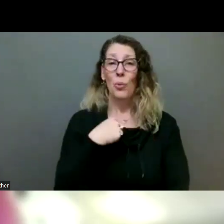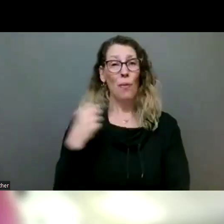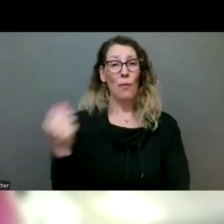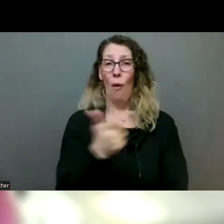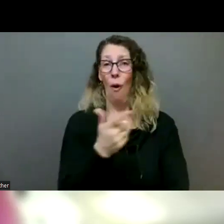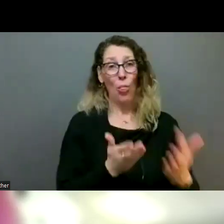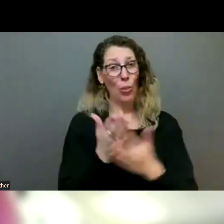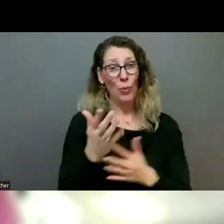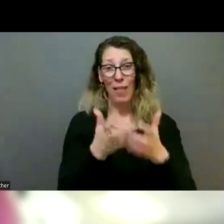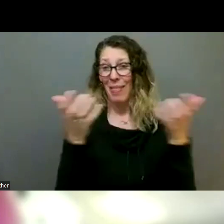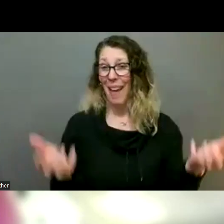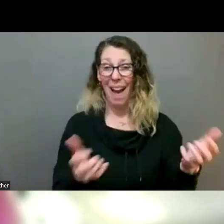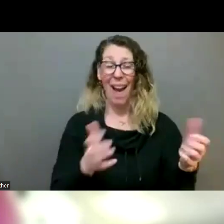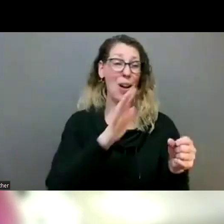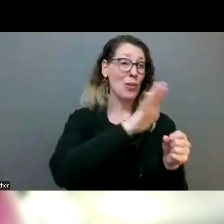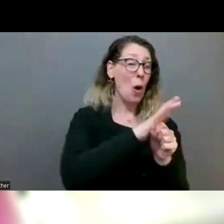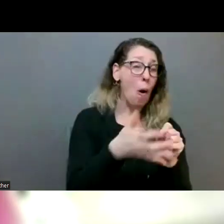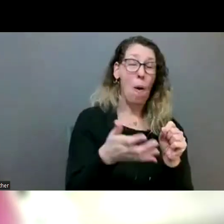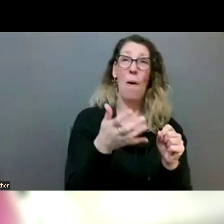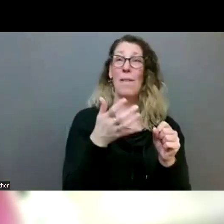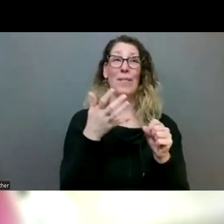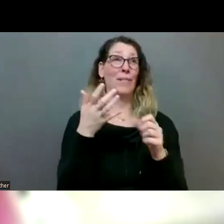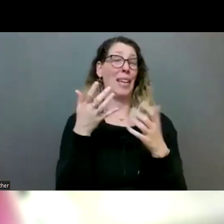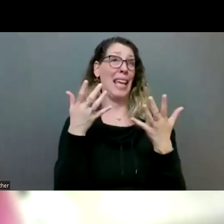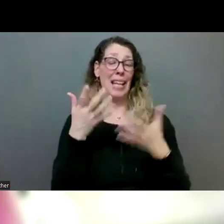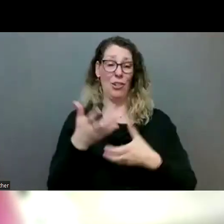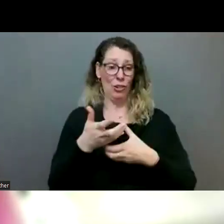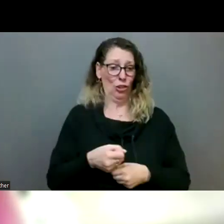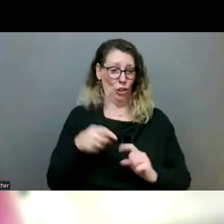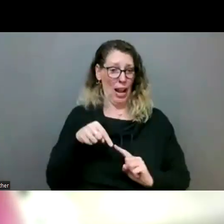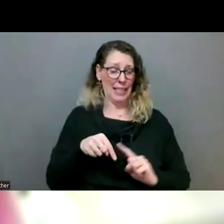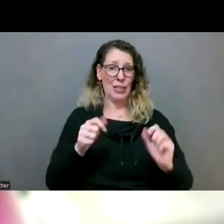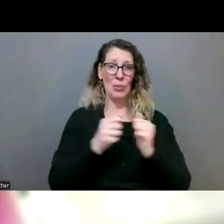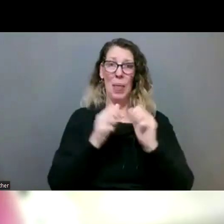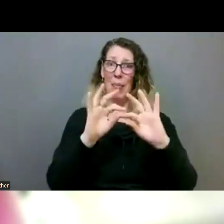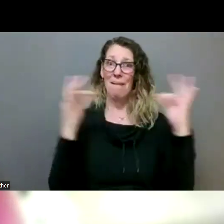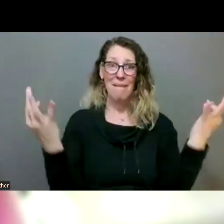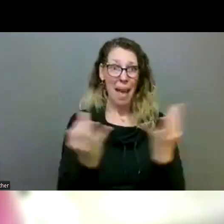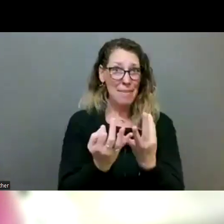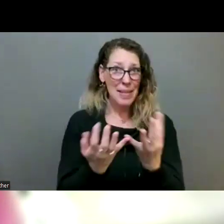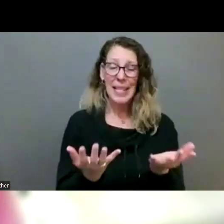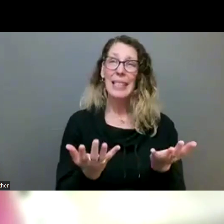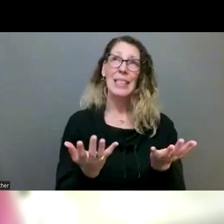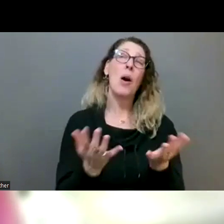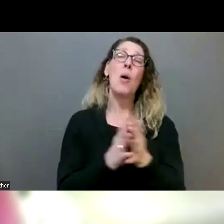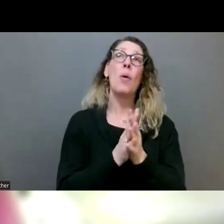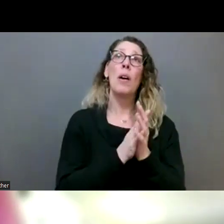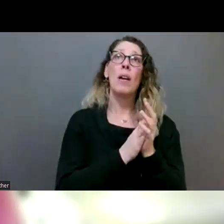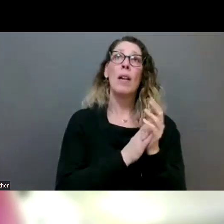you know with Covid and pandemic and that trust with families, and so not reverting